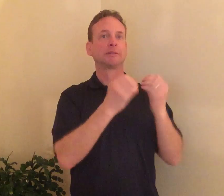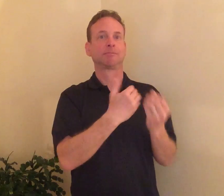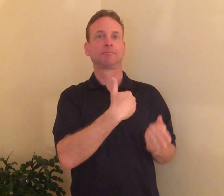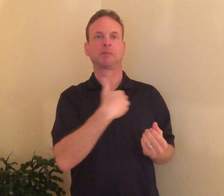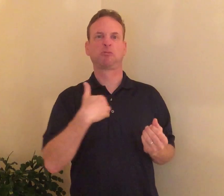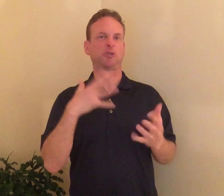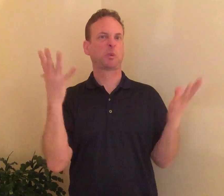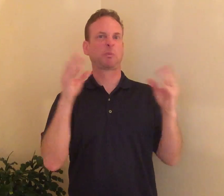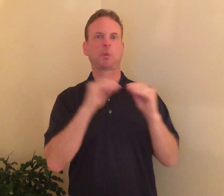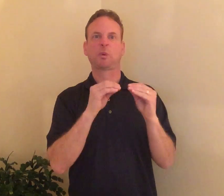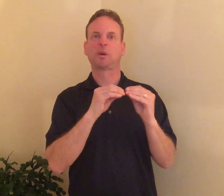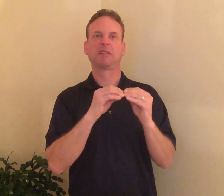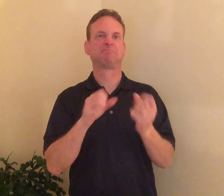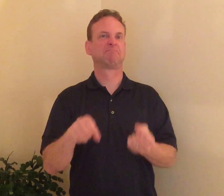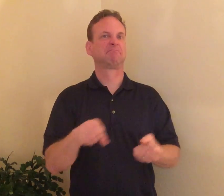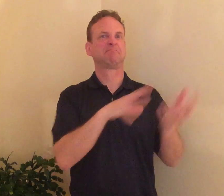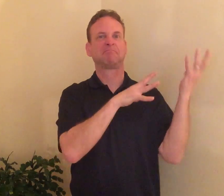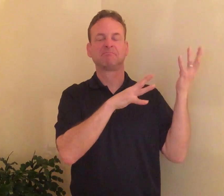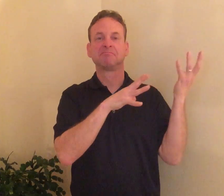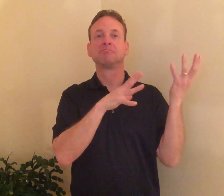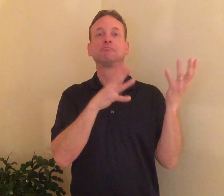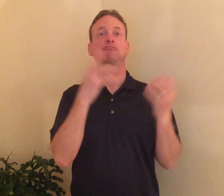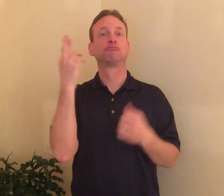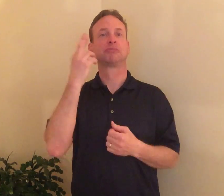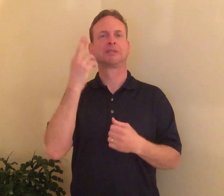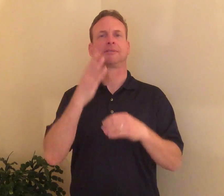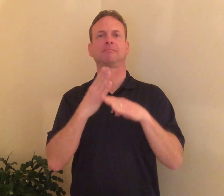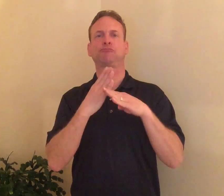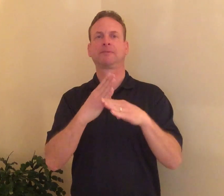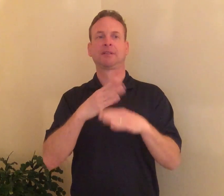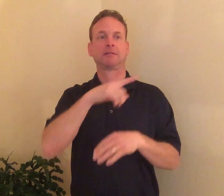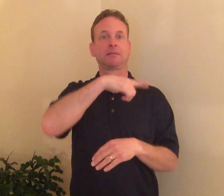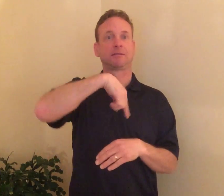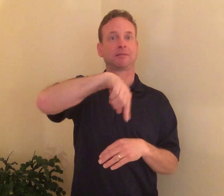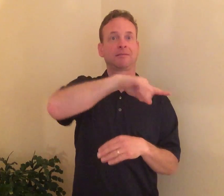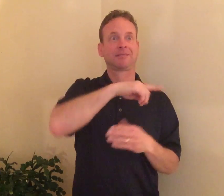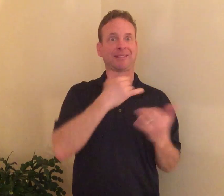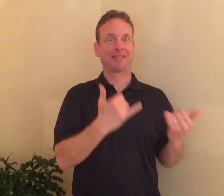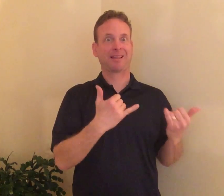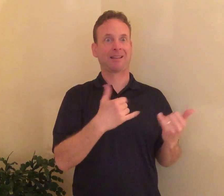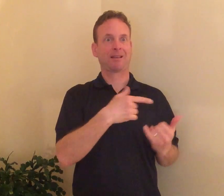categories. This would prevent the members of these categories